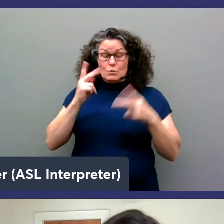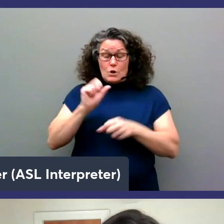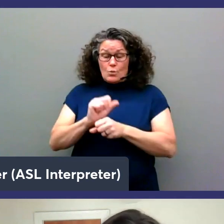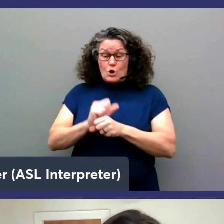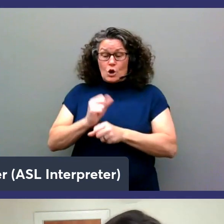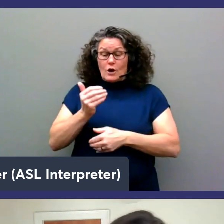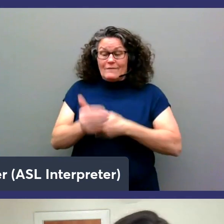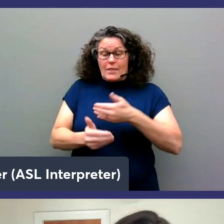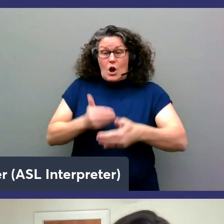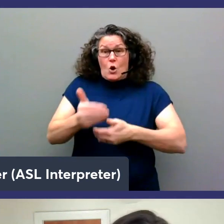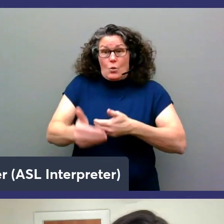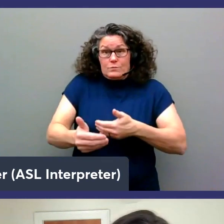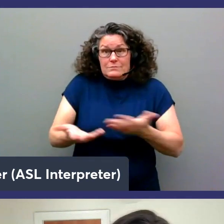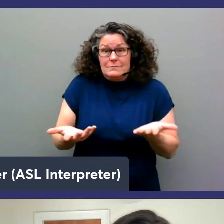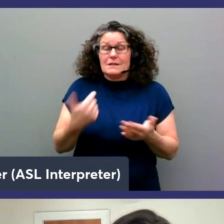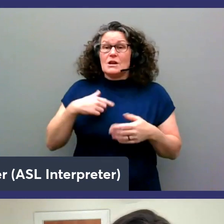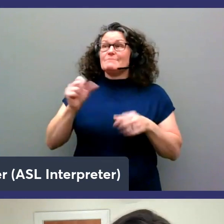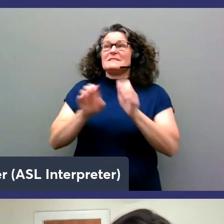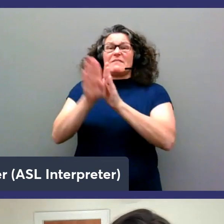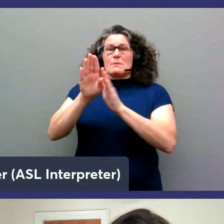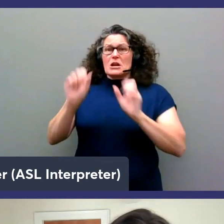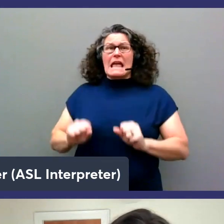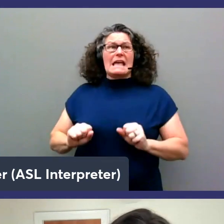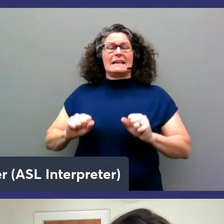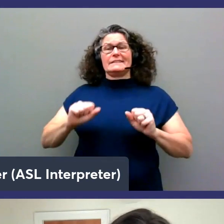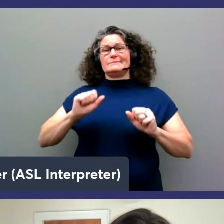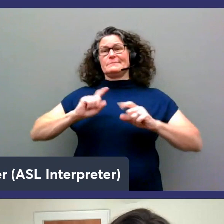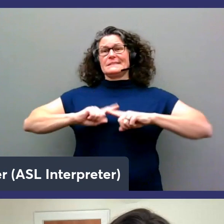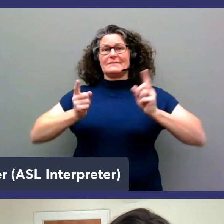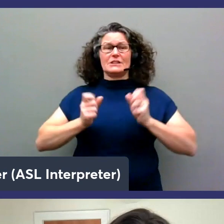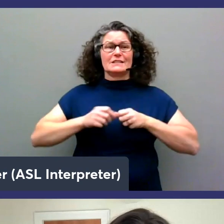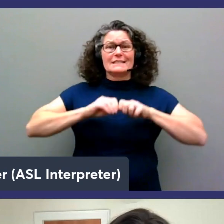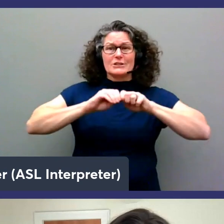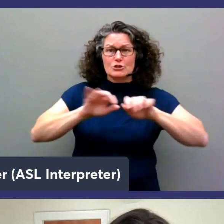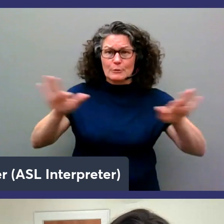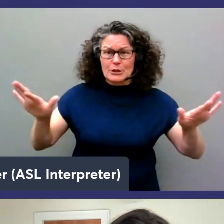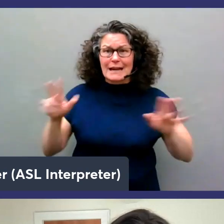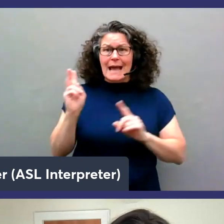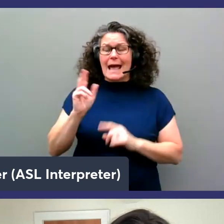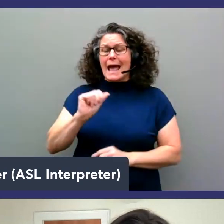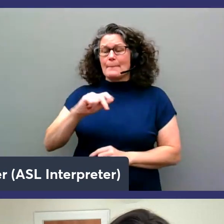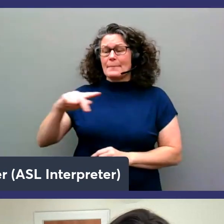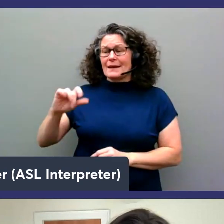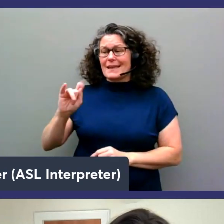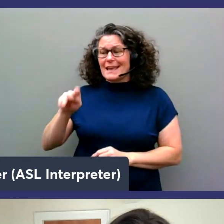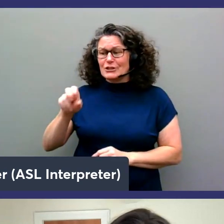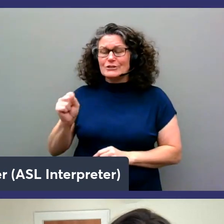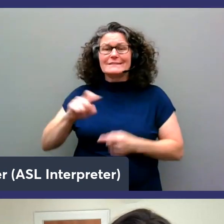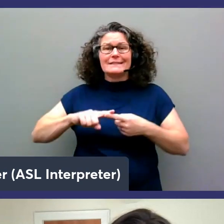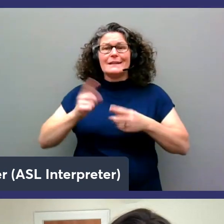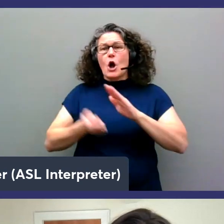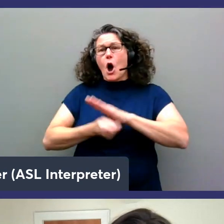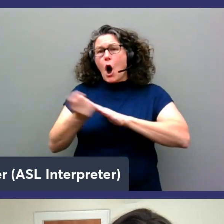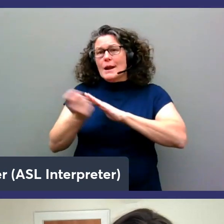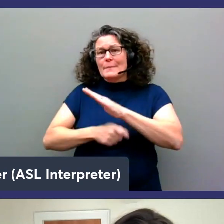to build a wide variety of distribute applications. They use it to automate IT and business processes,